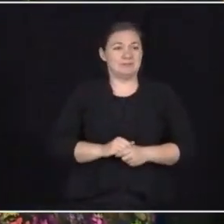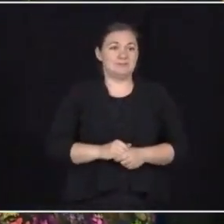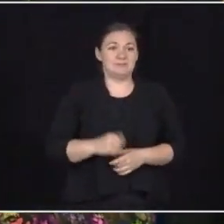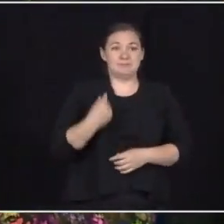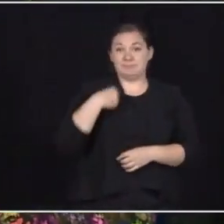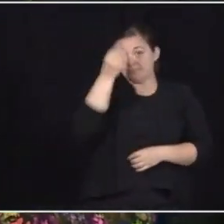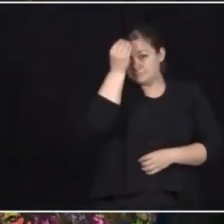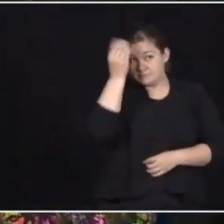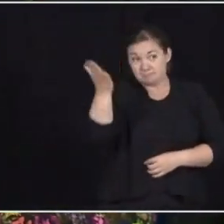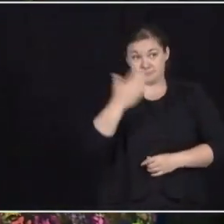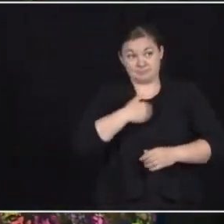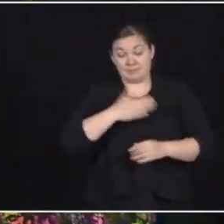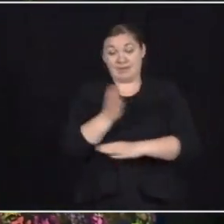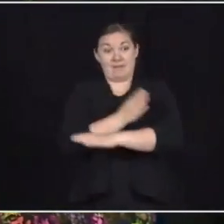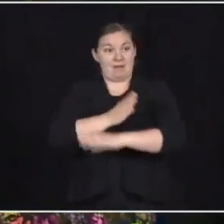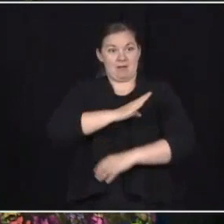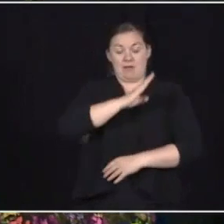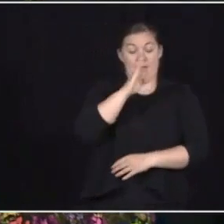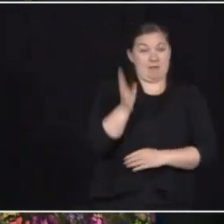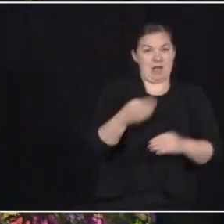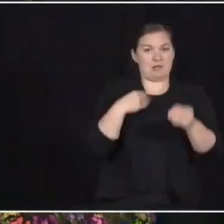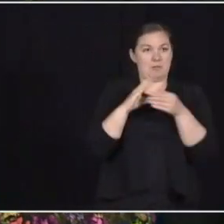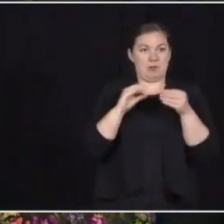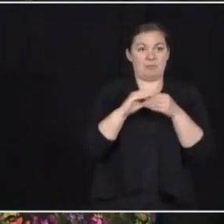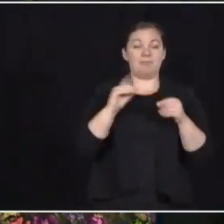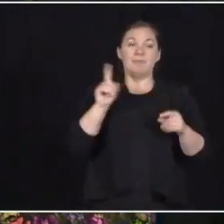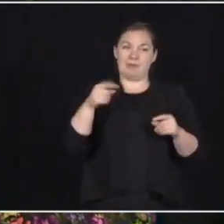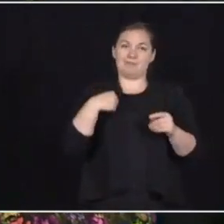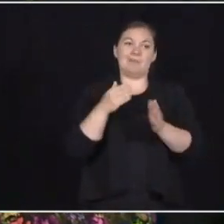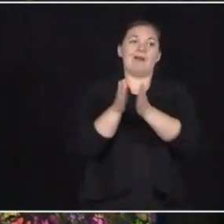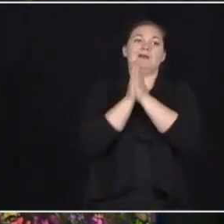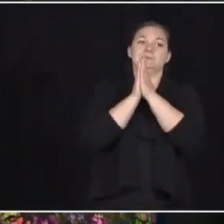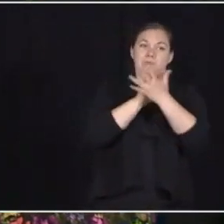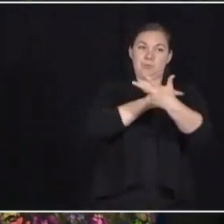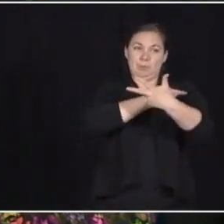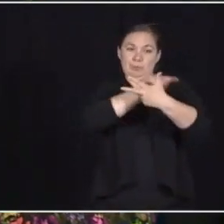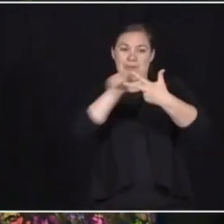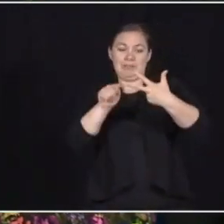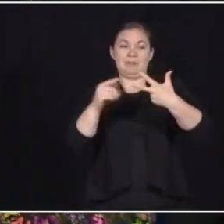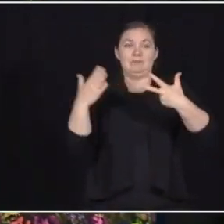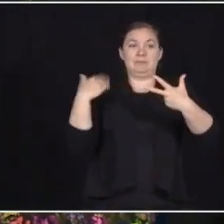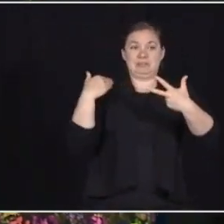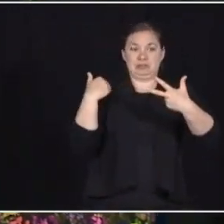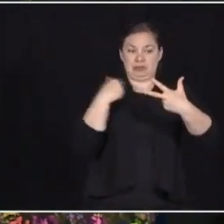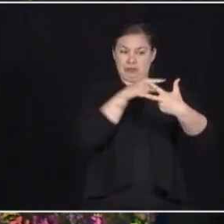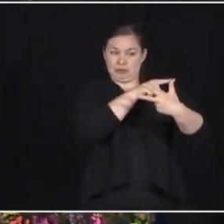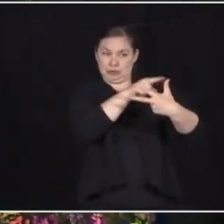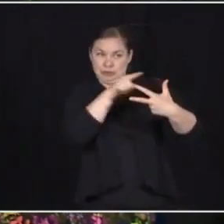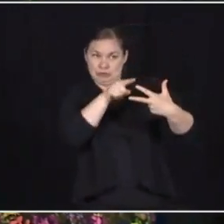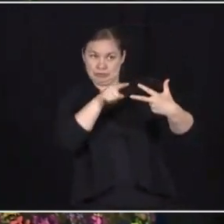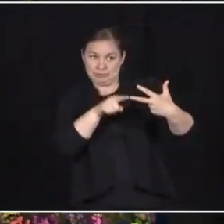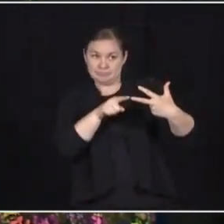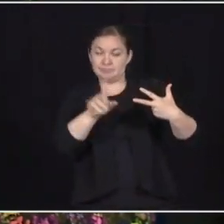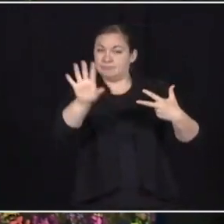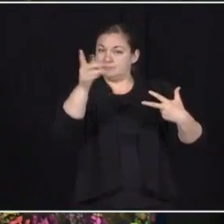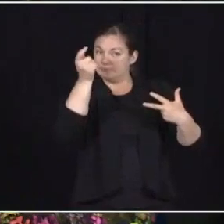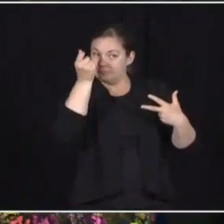I am going to say a few comments. I've never done this, but because they are all involved, I will pass it to all three ministers